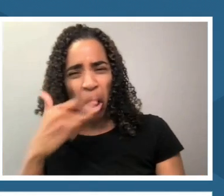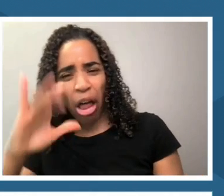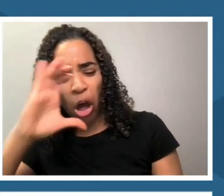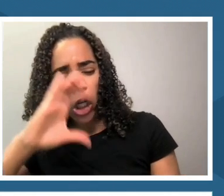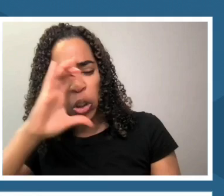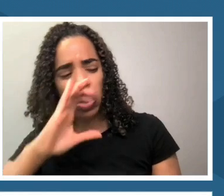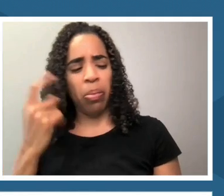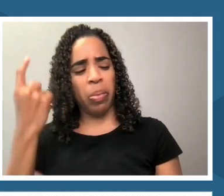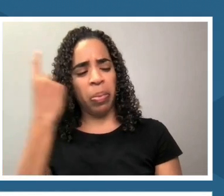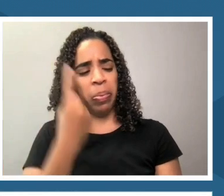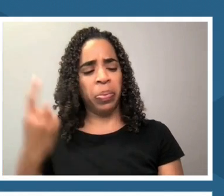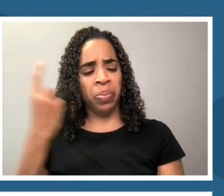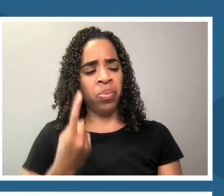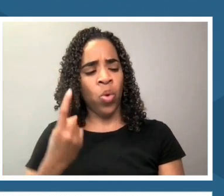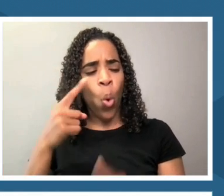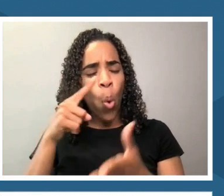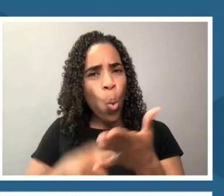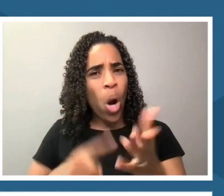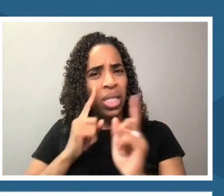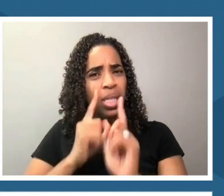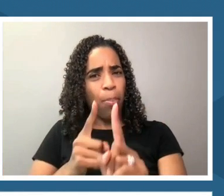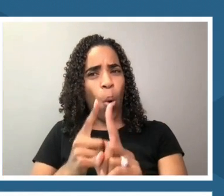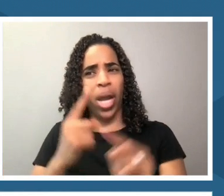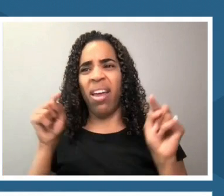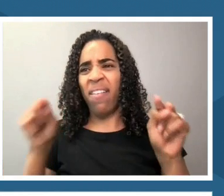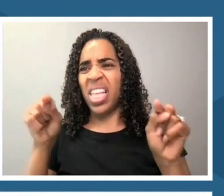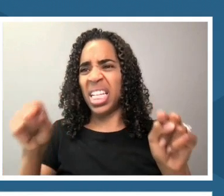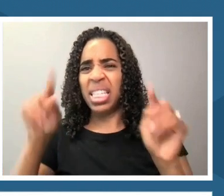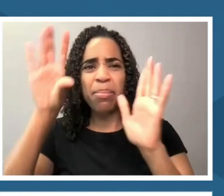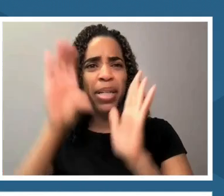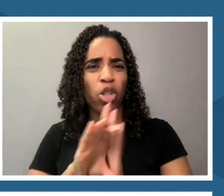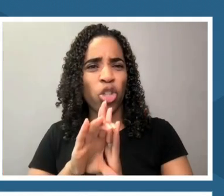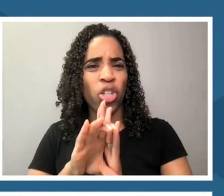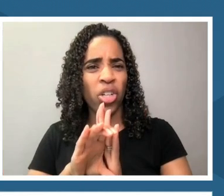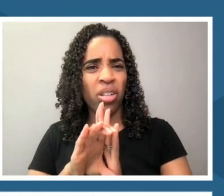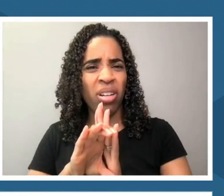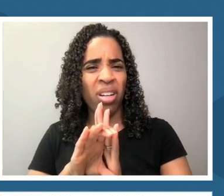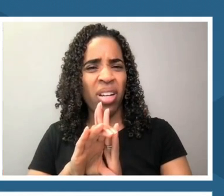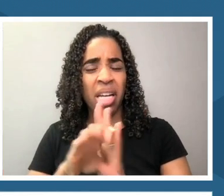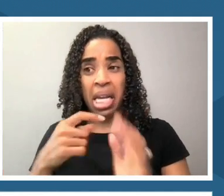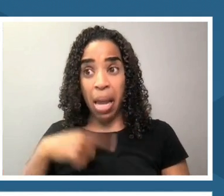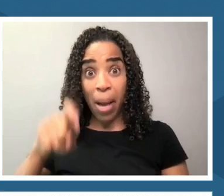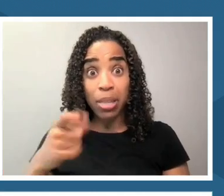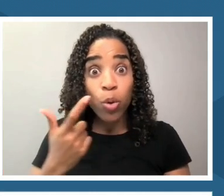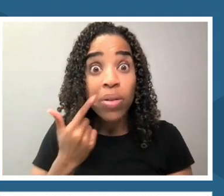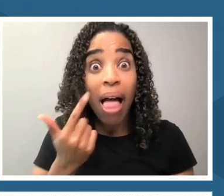the intended effect of this image is for the viewer like am i supposed to laugh